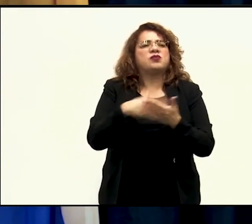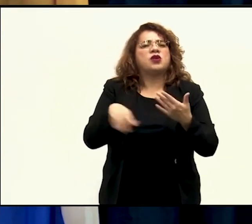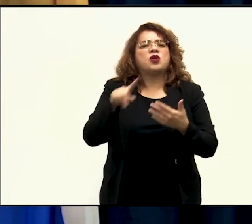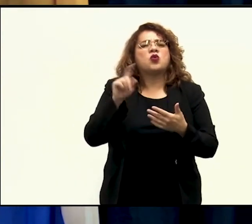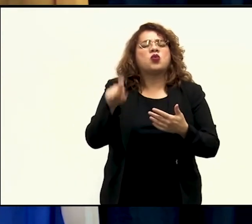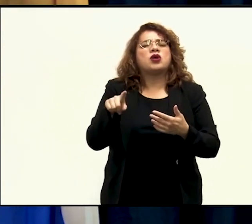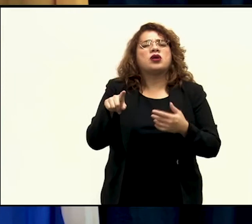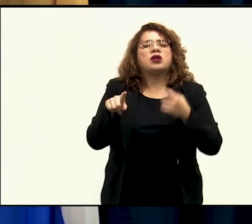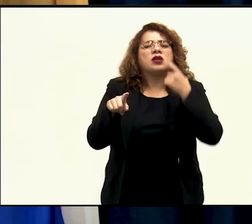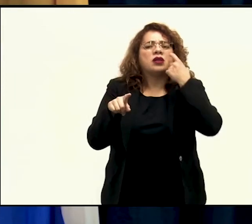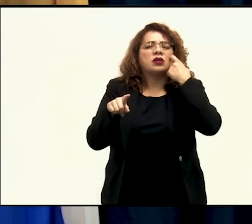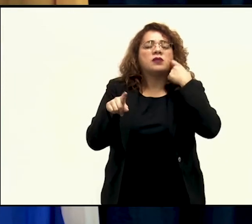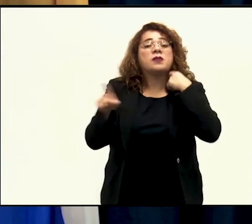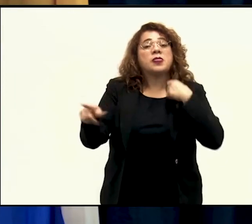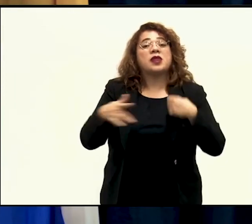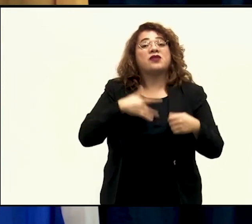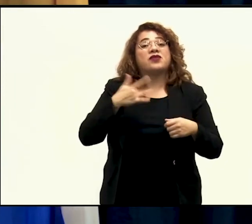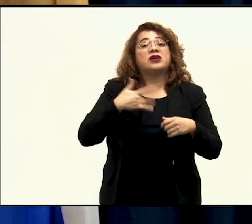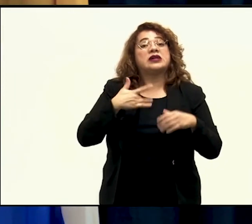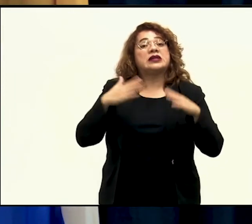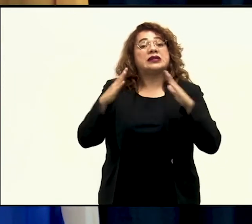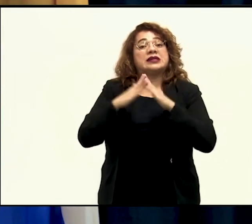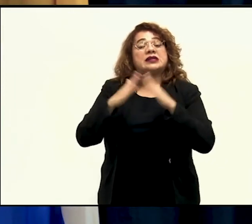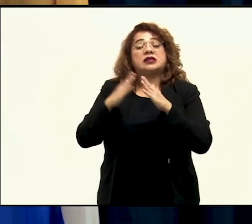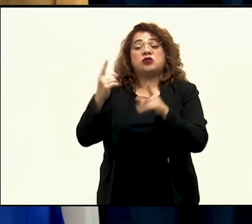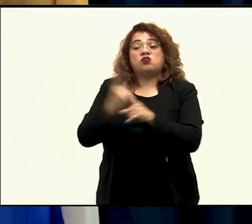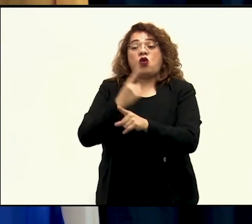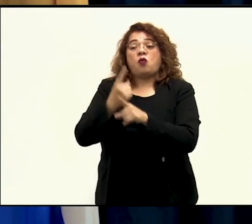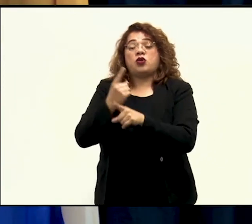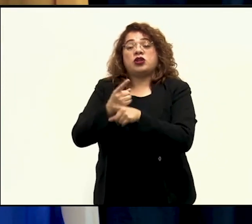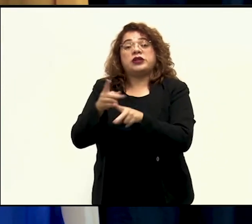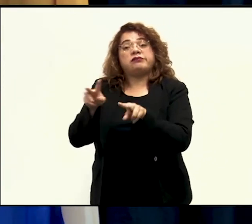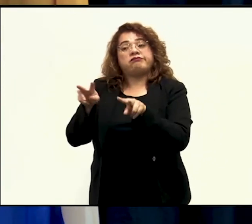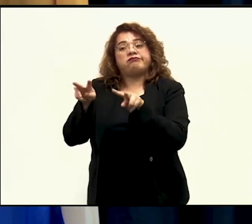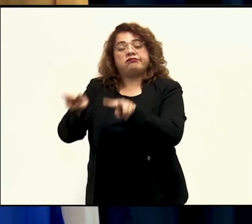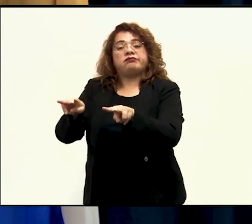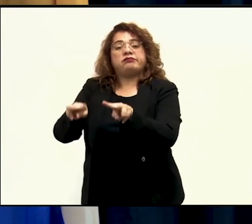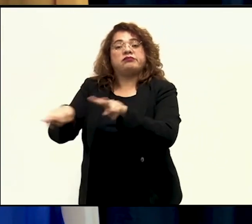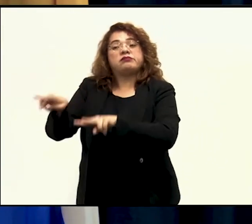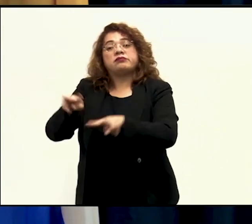Yes do you feel that the city has properly overseen and protected the Queen Mary in recent